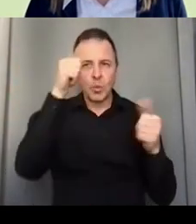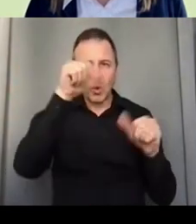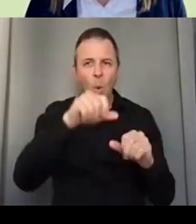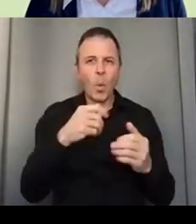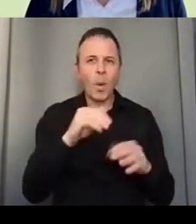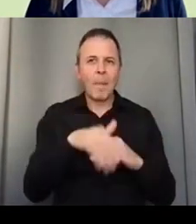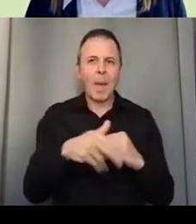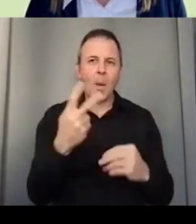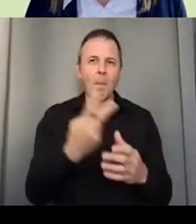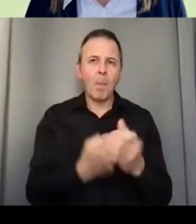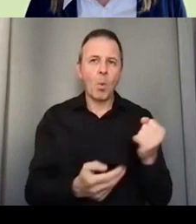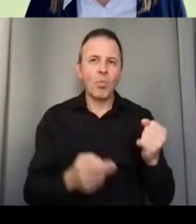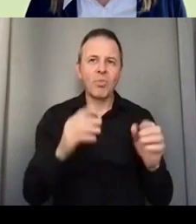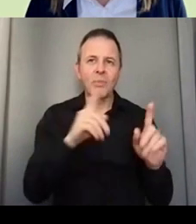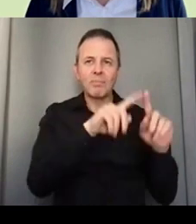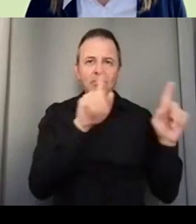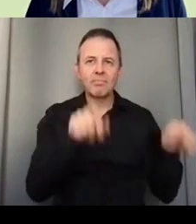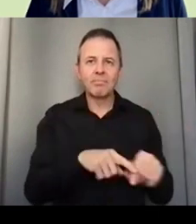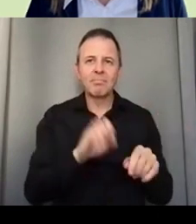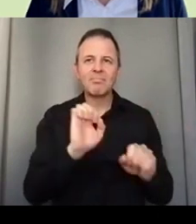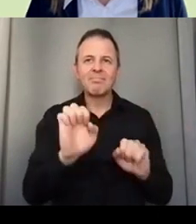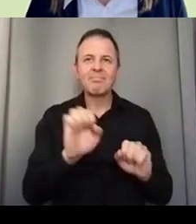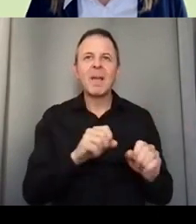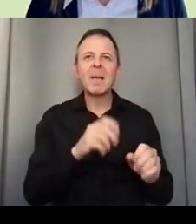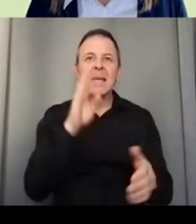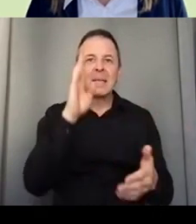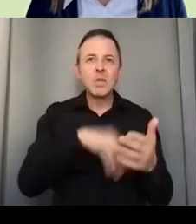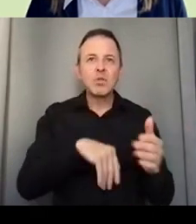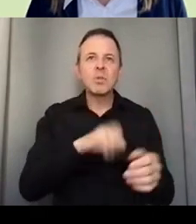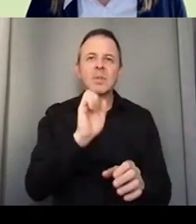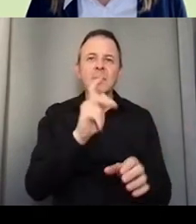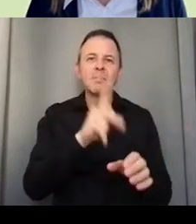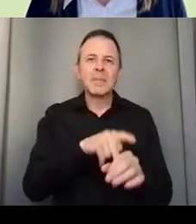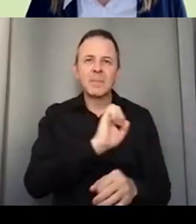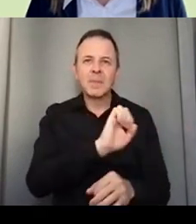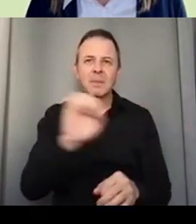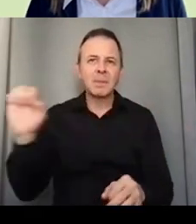participants are varied however we need to hold the NDIA accountable to meet